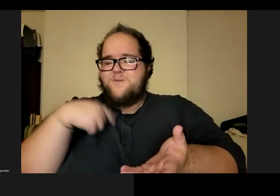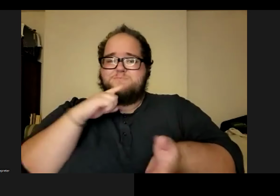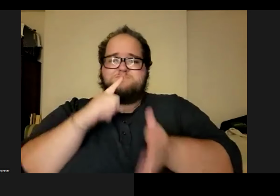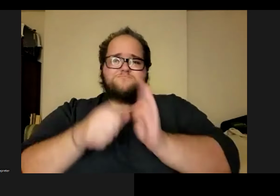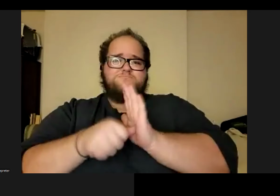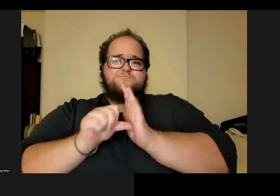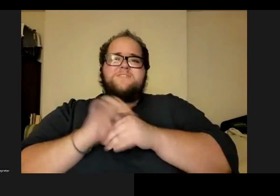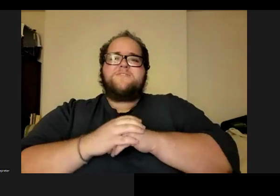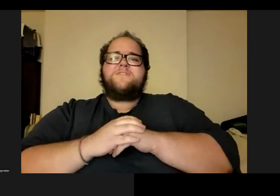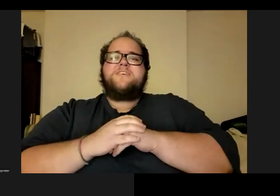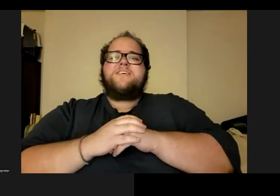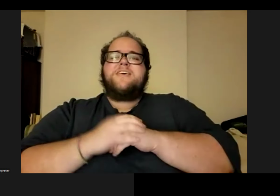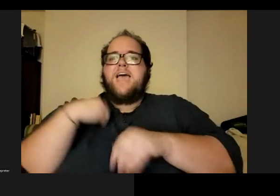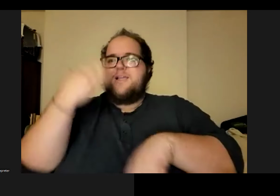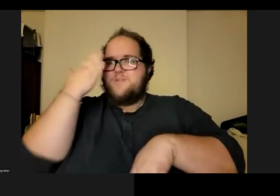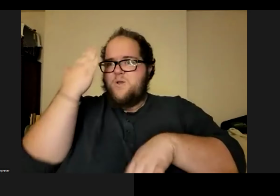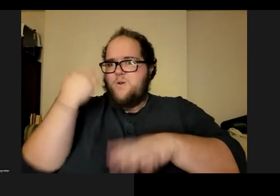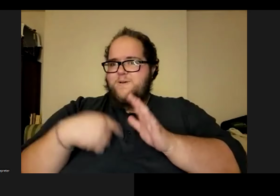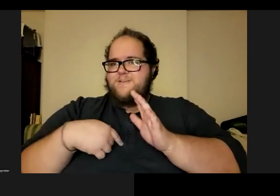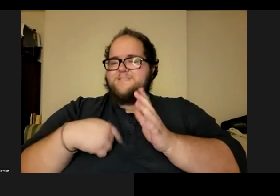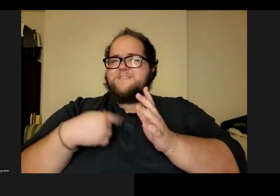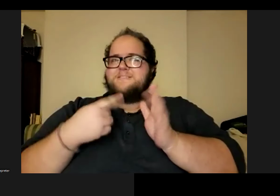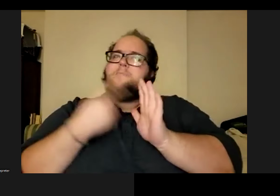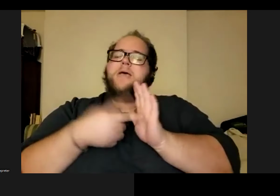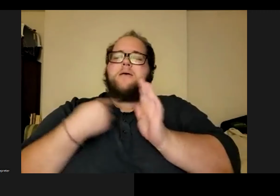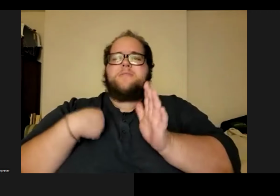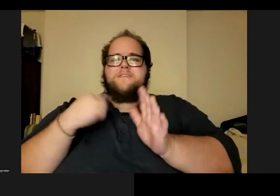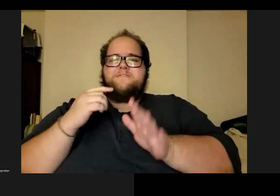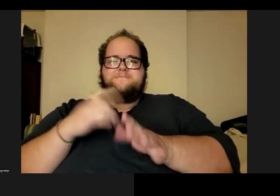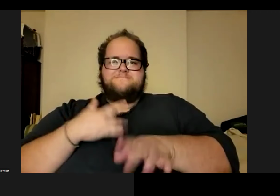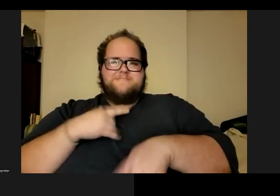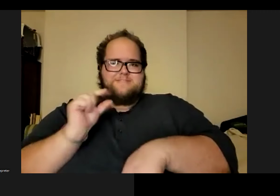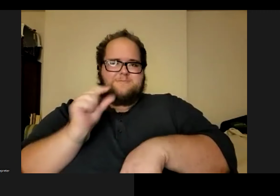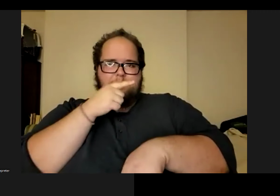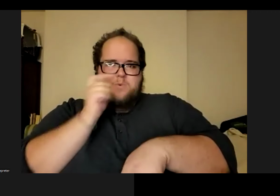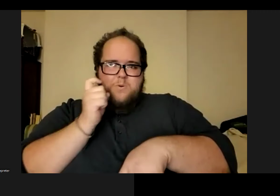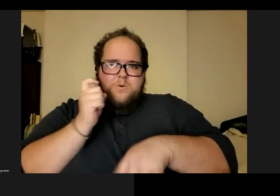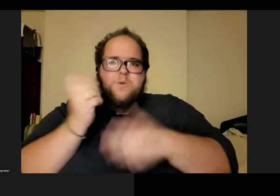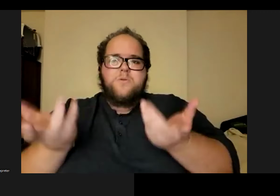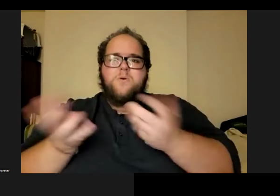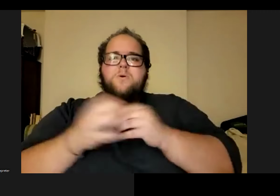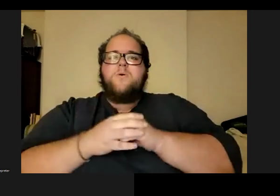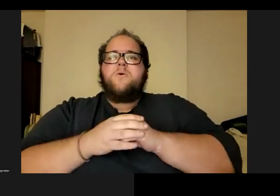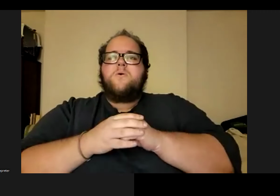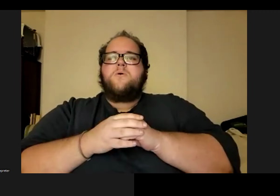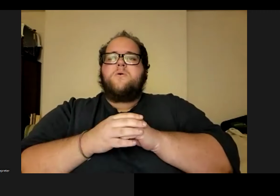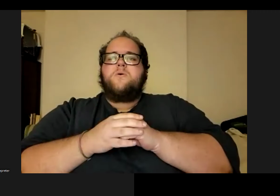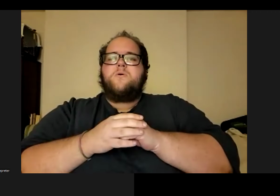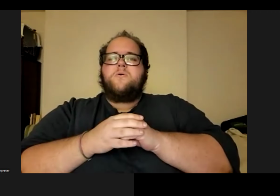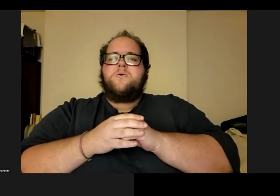And I know it can feel a little dry. So I think… The first thing that we have to say is Your work matters.